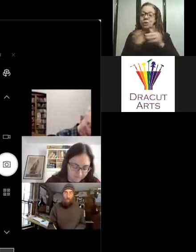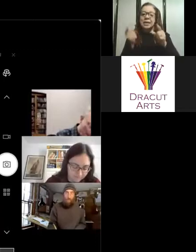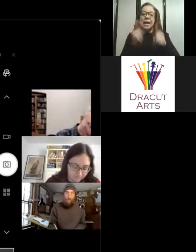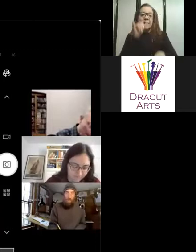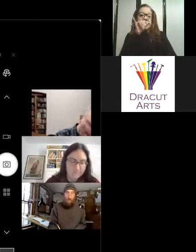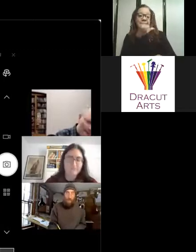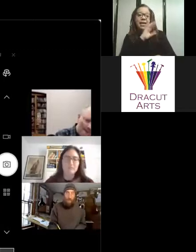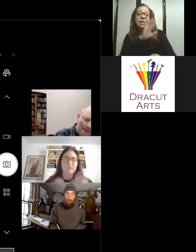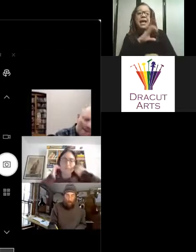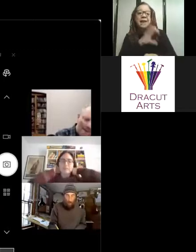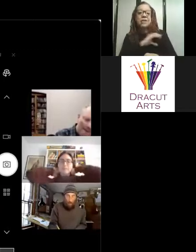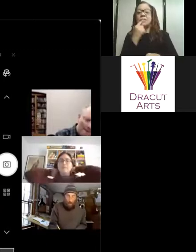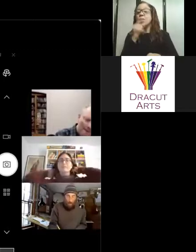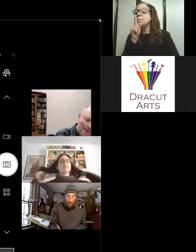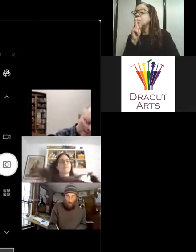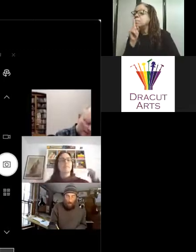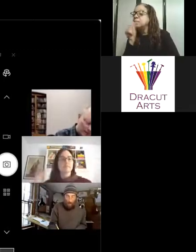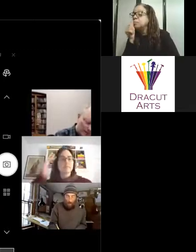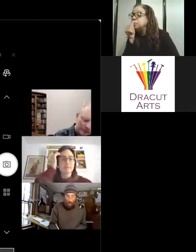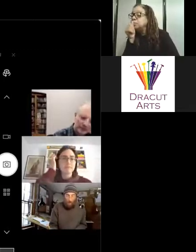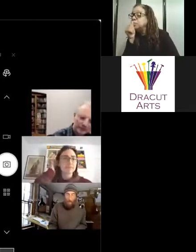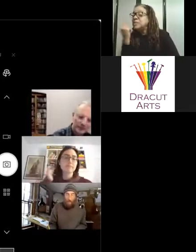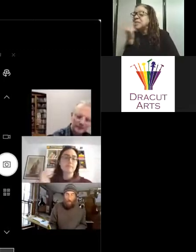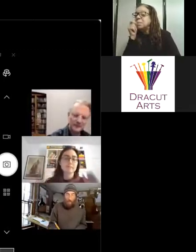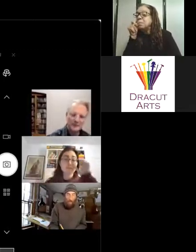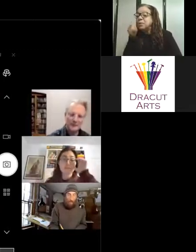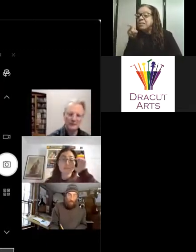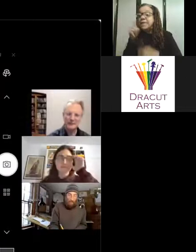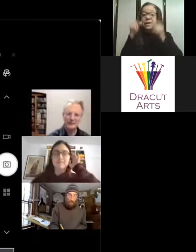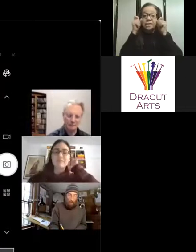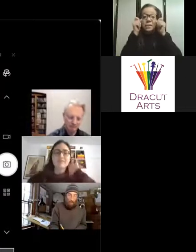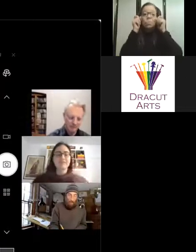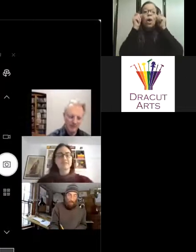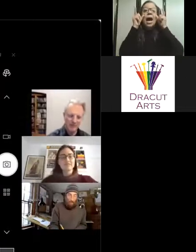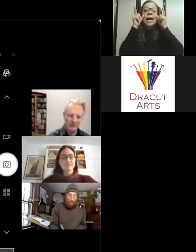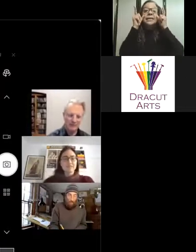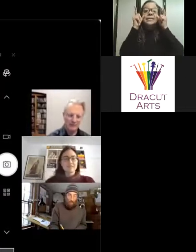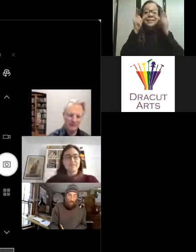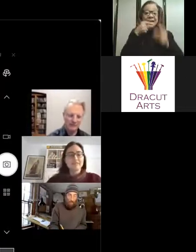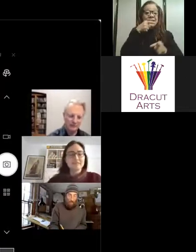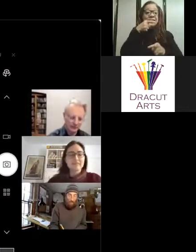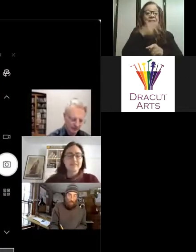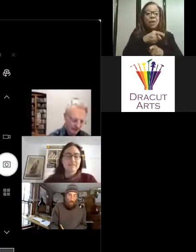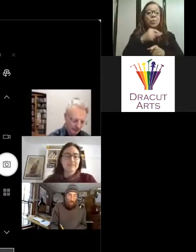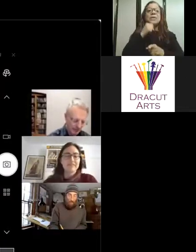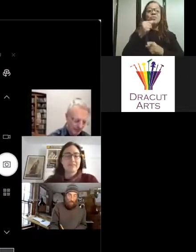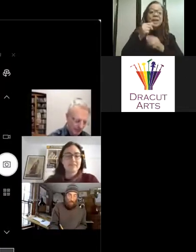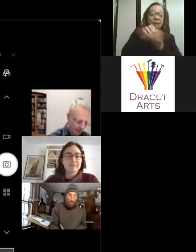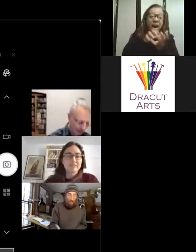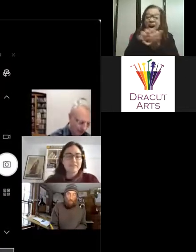told a secret to *that* character, and they are surprised by it! And this character, maybe, is involved in it uh, and hopes it,